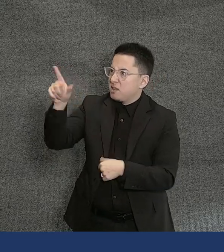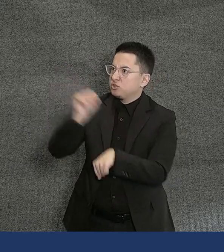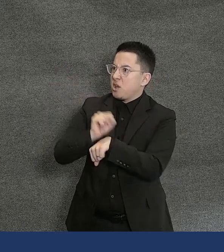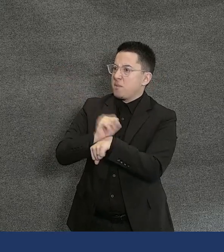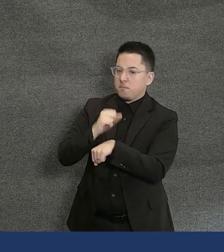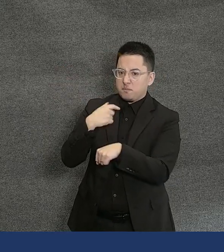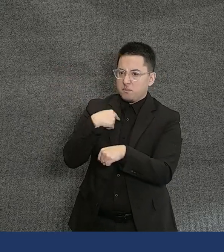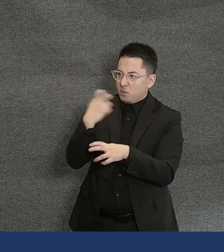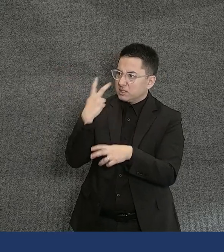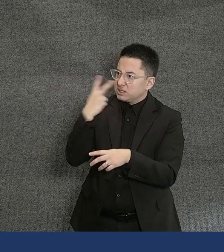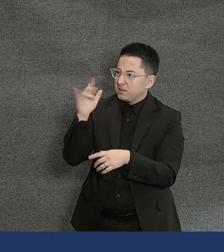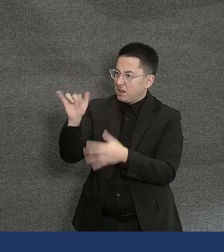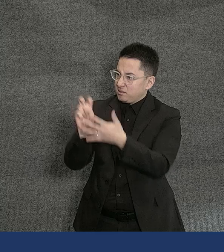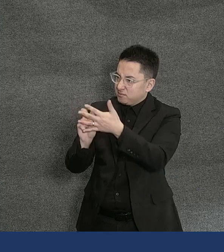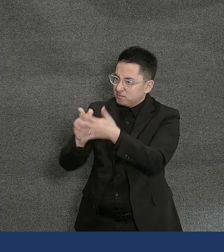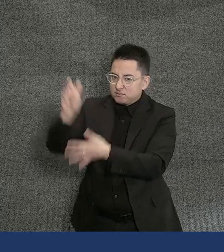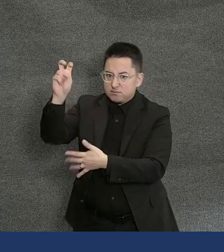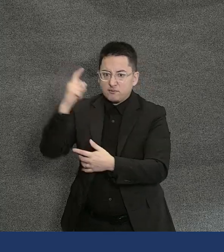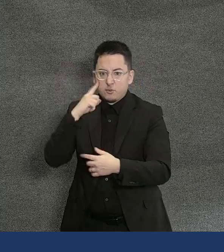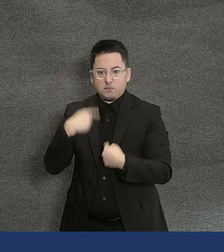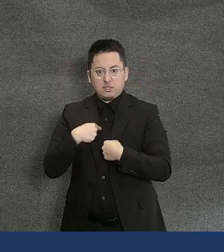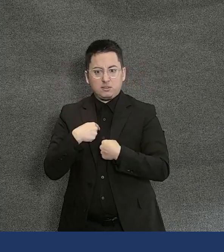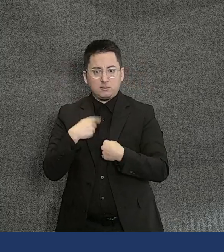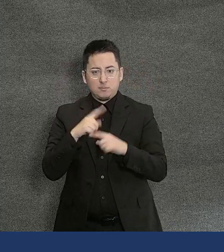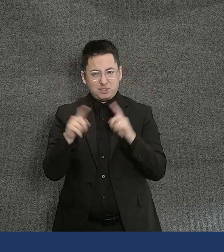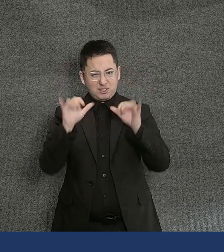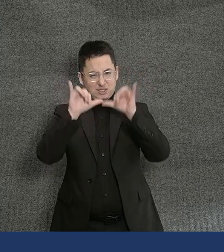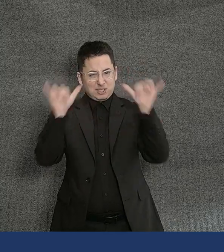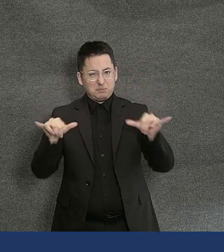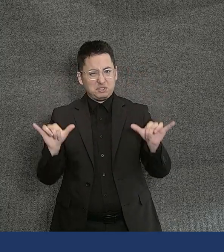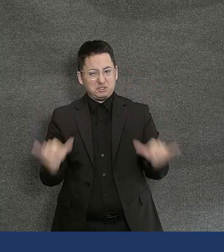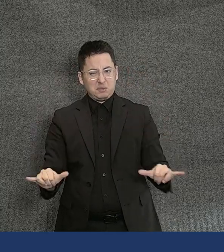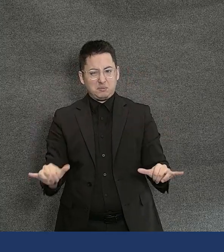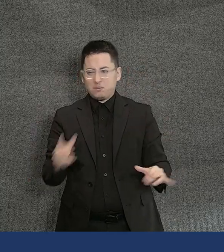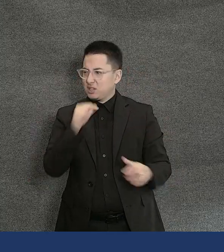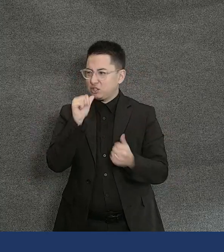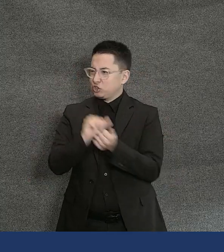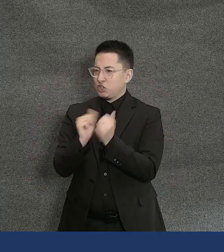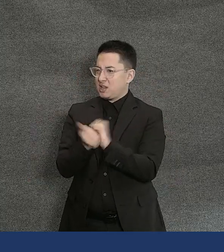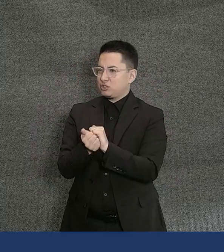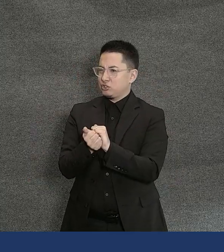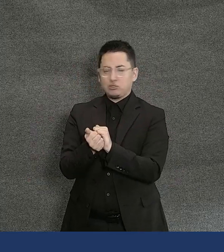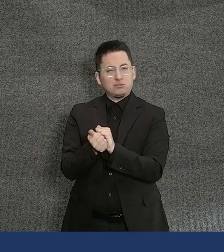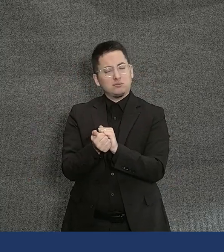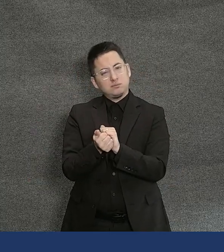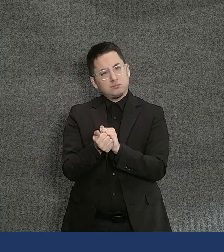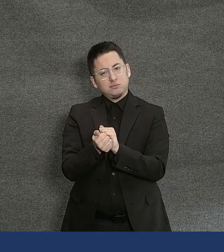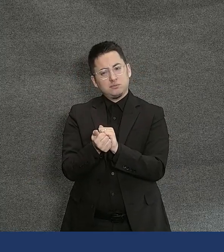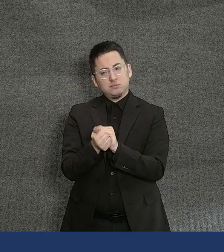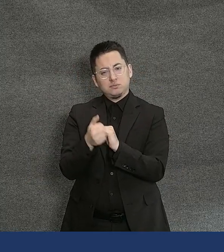And if we don't make changes that allow people to earn those promotions